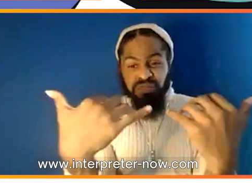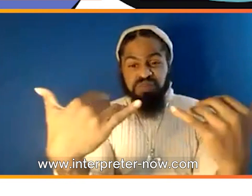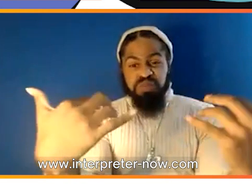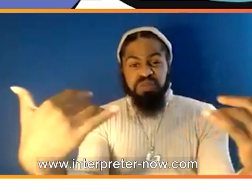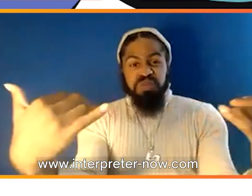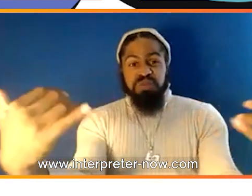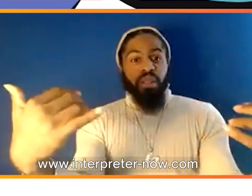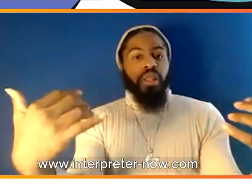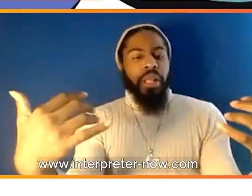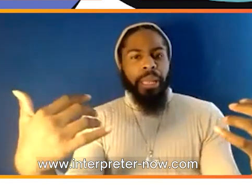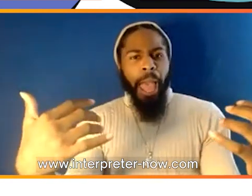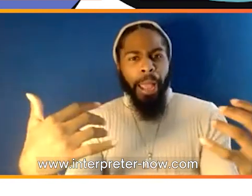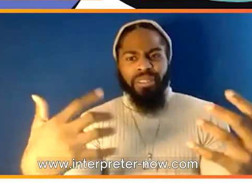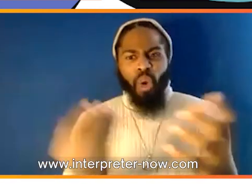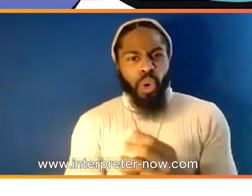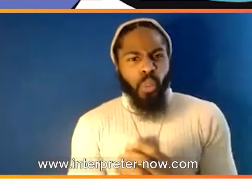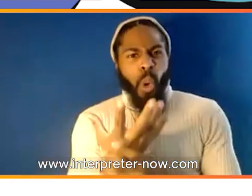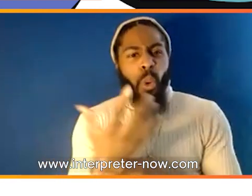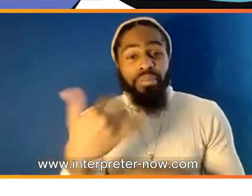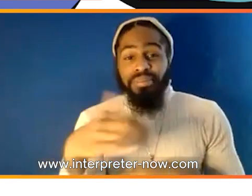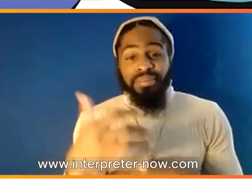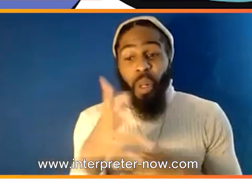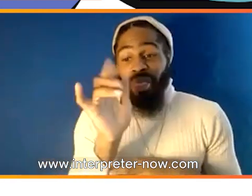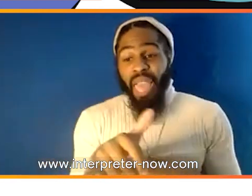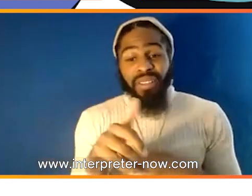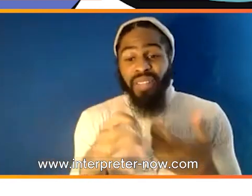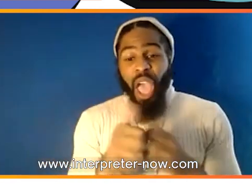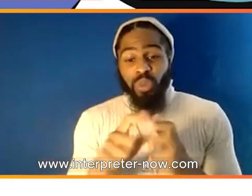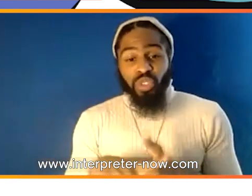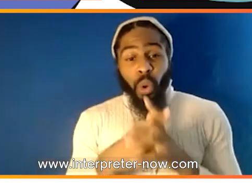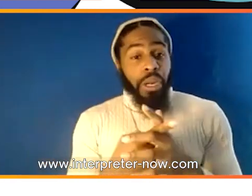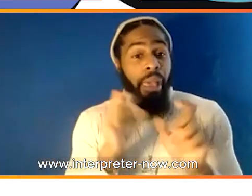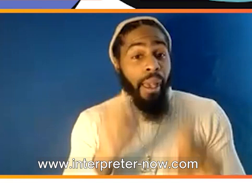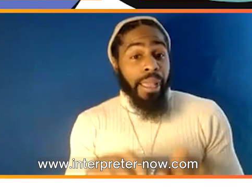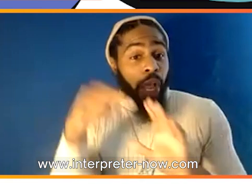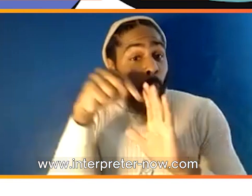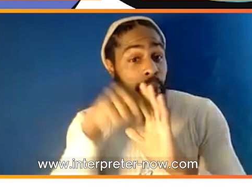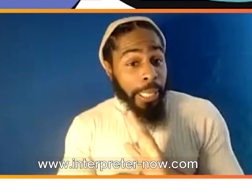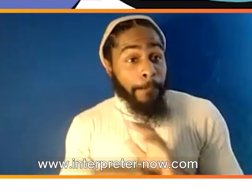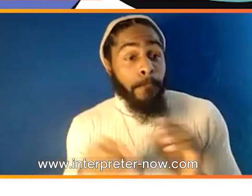our cause. So that's kind of how we did it there. Then I can talk more about more recently